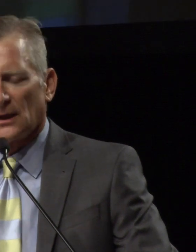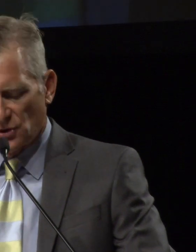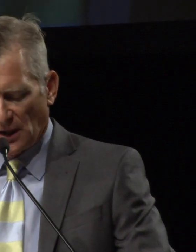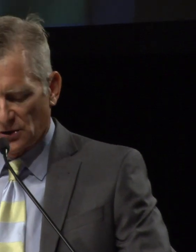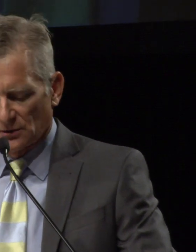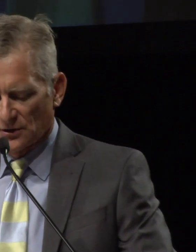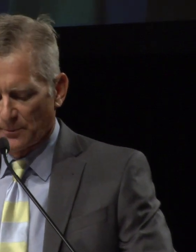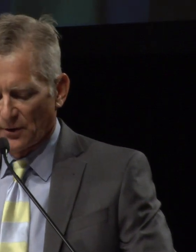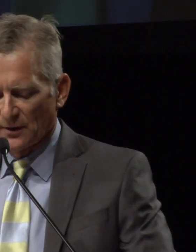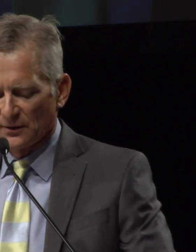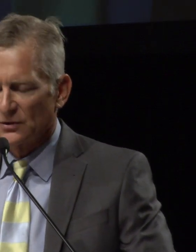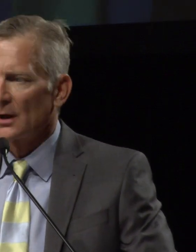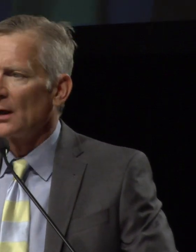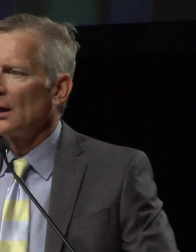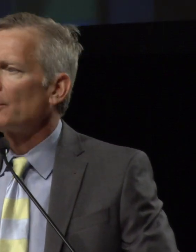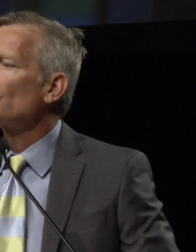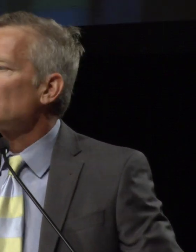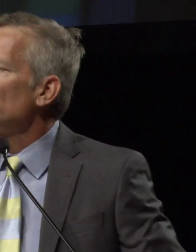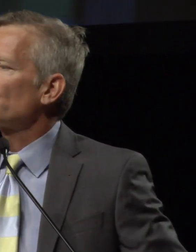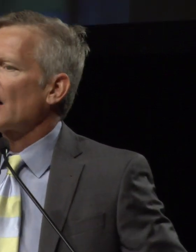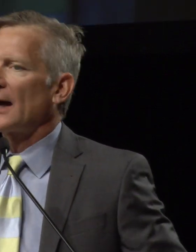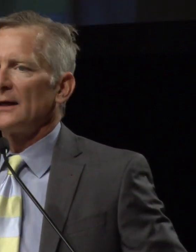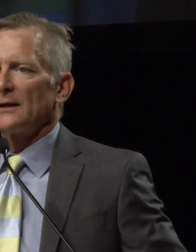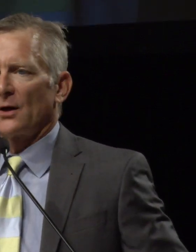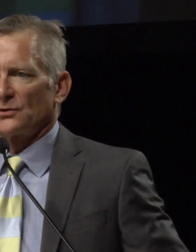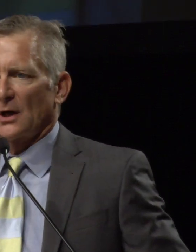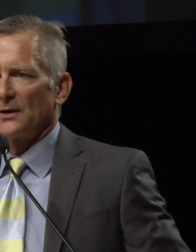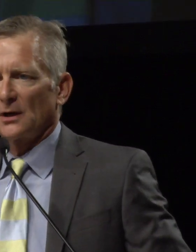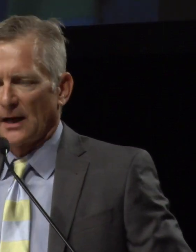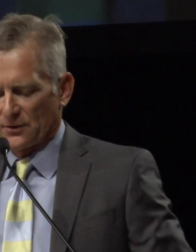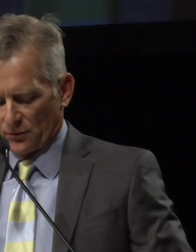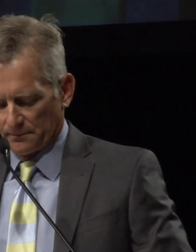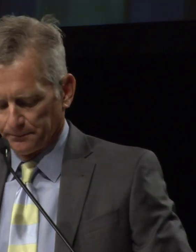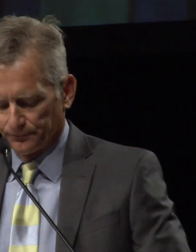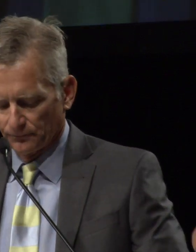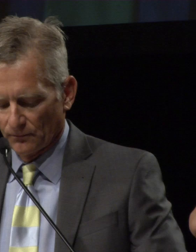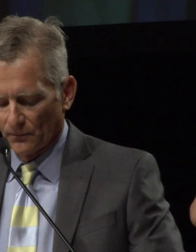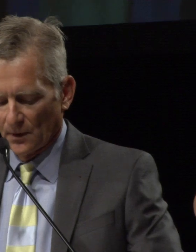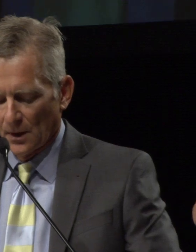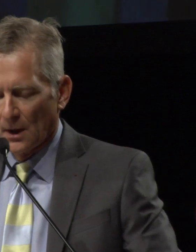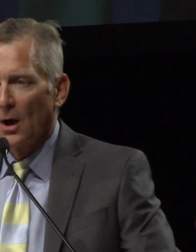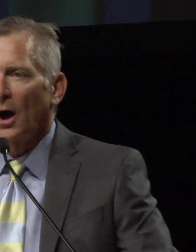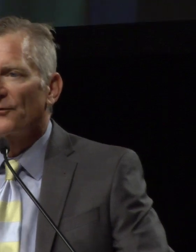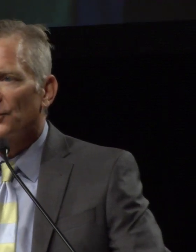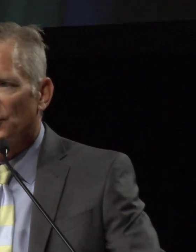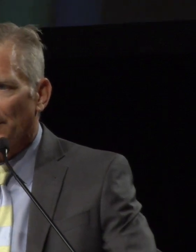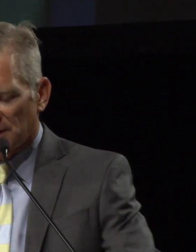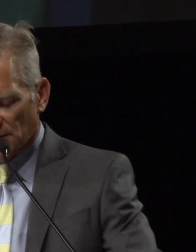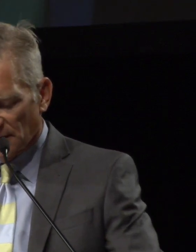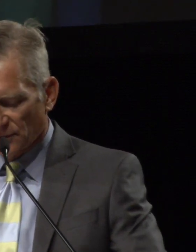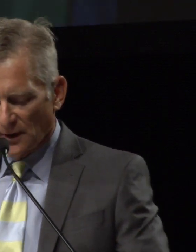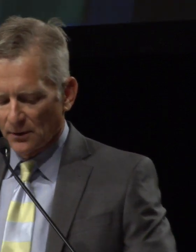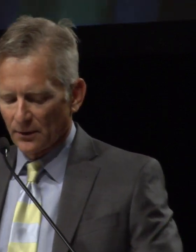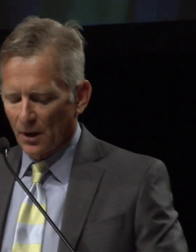EDUCATIONAL EXPERIENCE BOTH INSIDE AND OUTSIDE THE CLASSROOM. OUR FIRST STEP IN DELIVERING ON